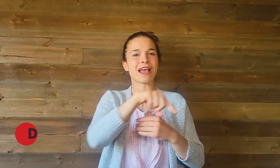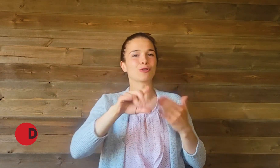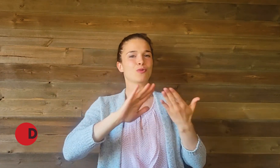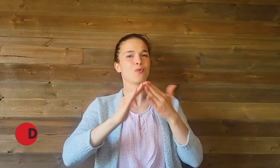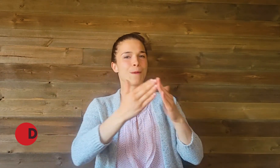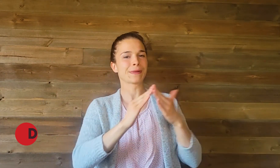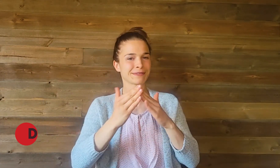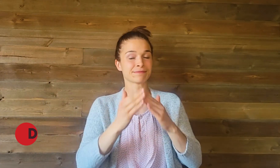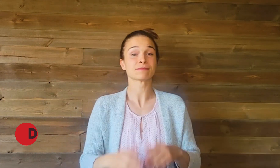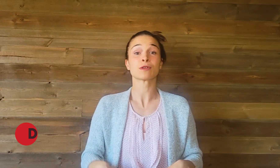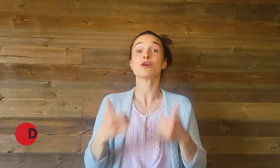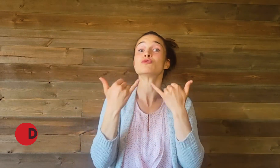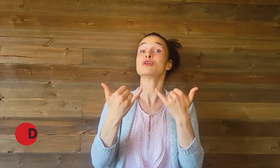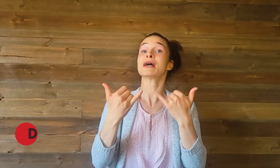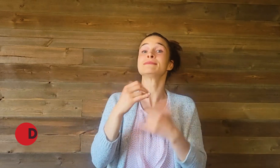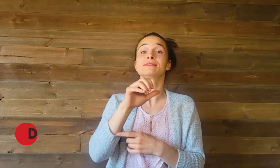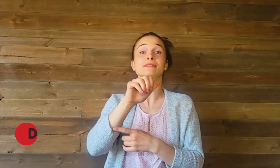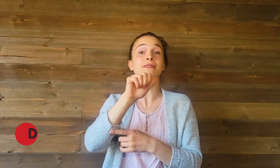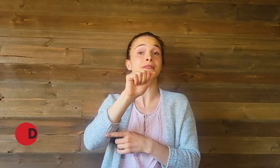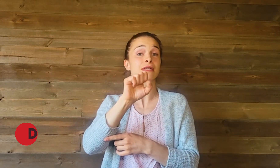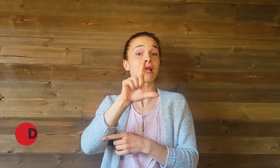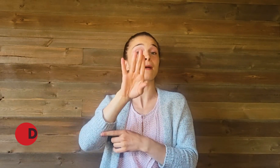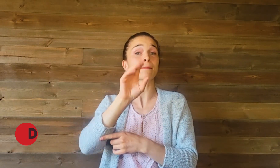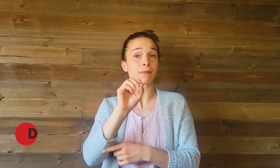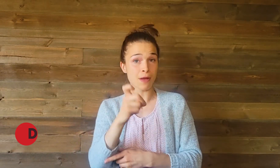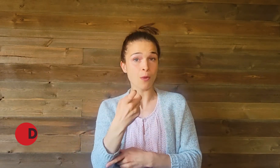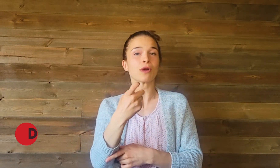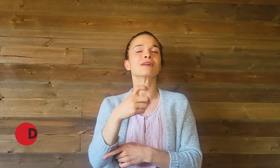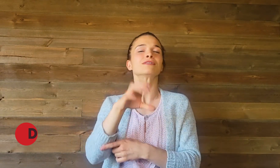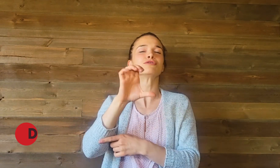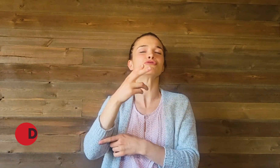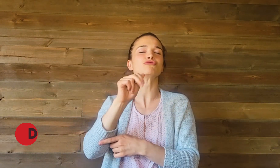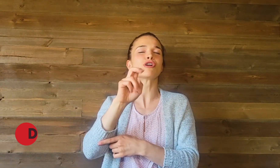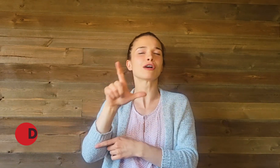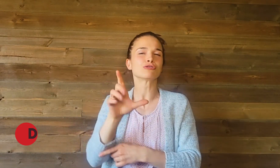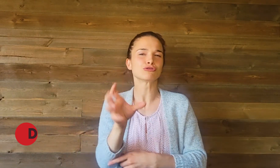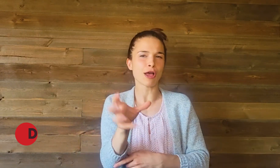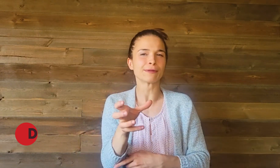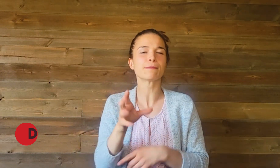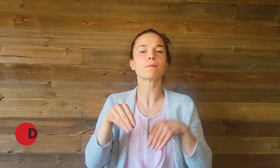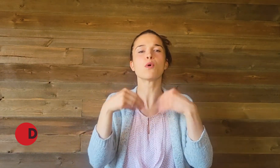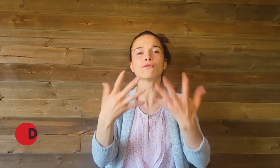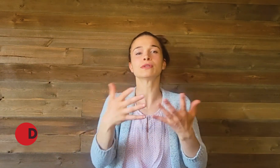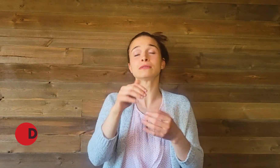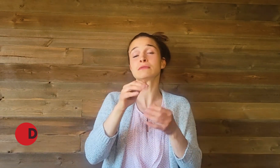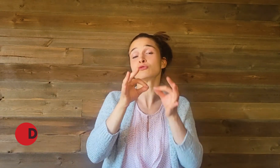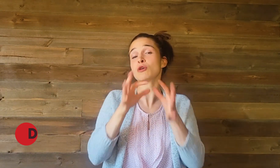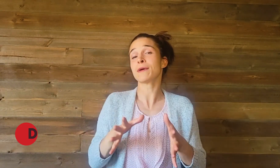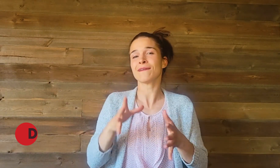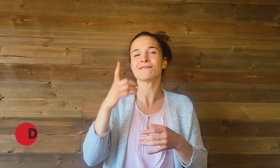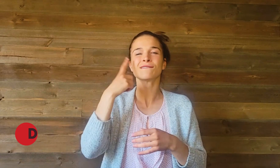in that community." Currently, the ASL Xbox channel provides sign language interpretation